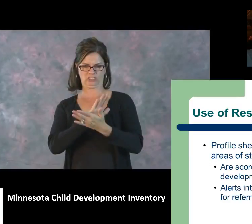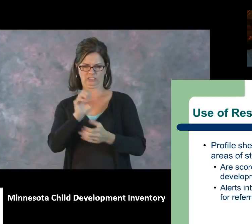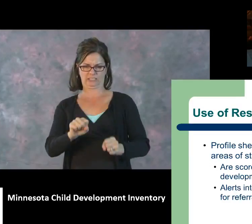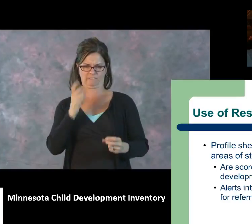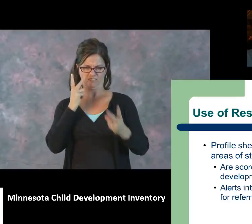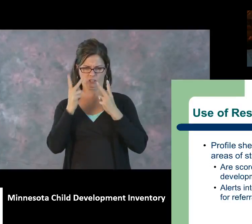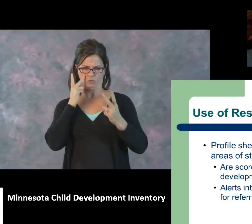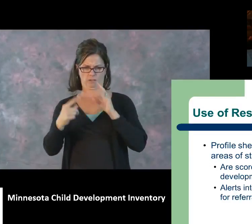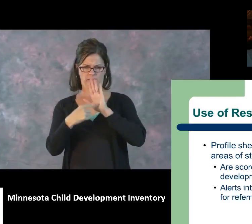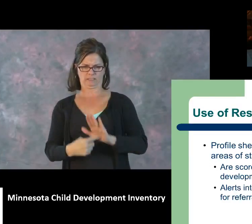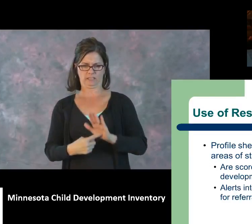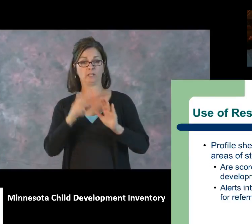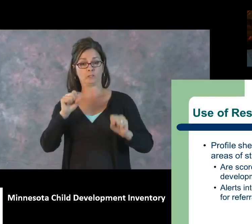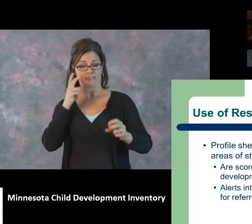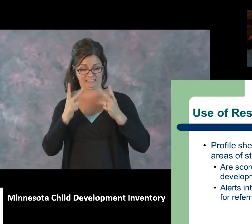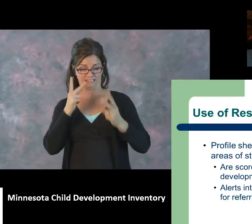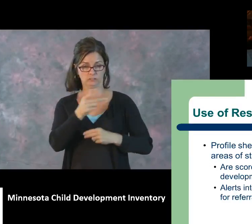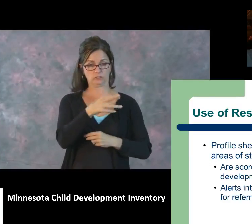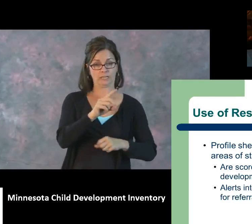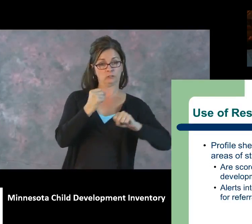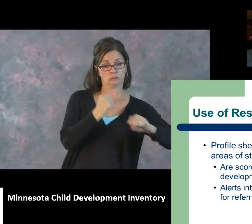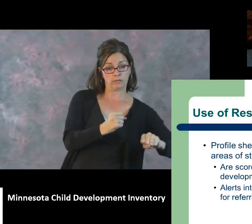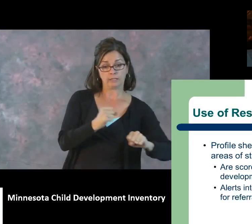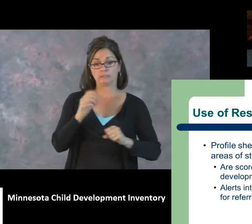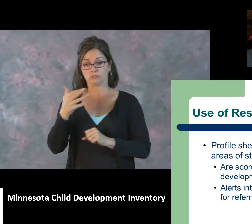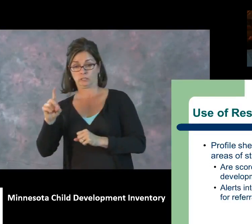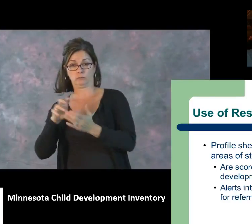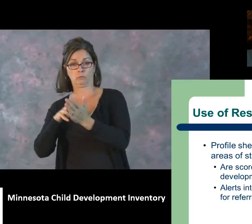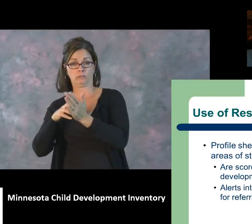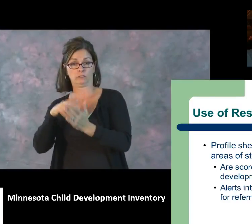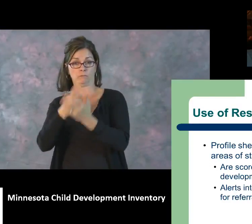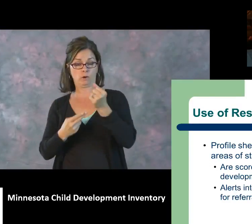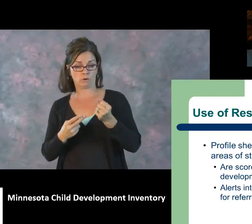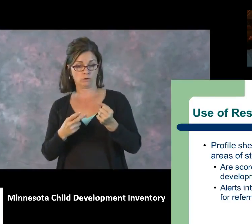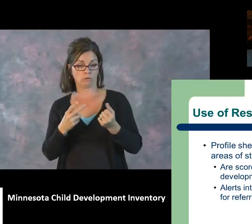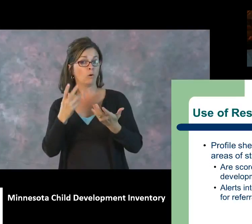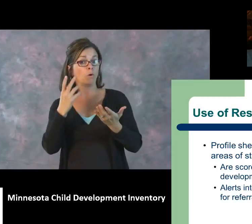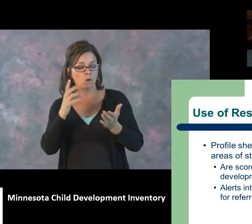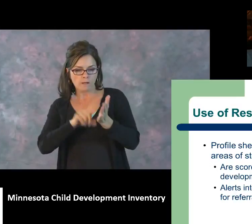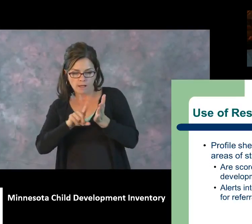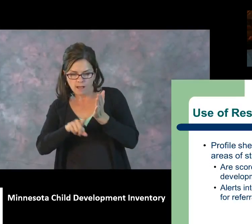and their limitations. One thing you want to look at, is if the scores are consistent across the different